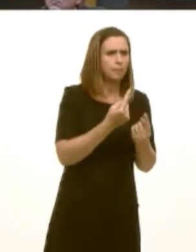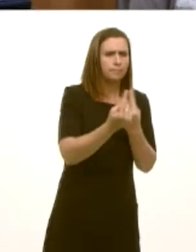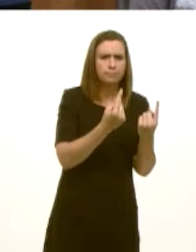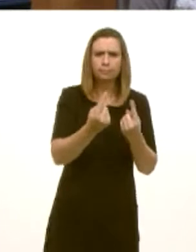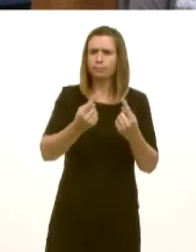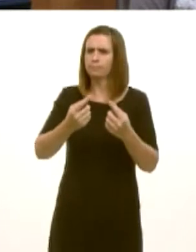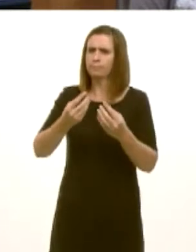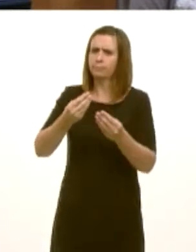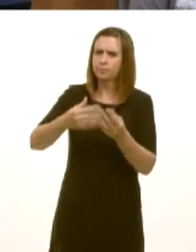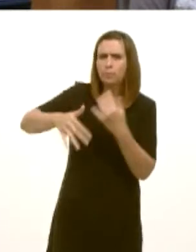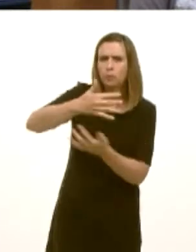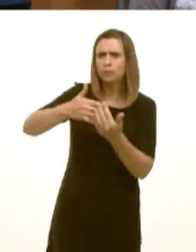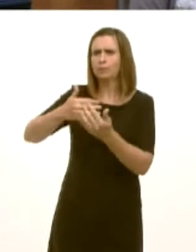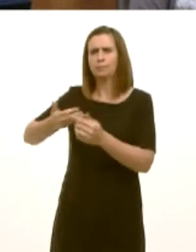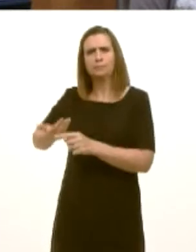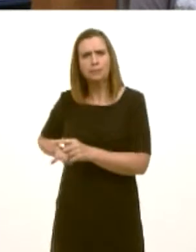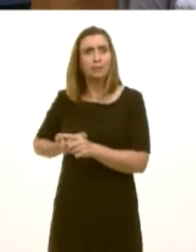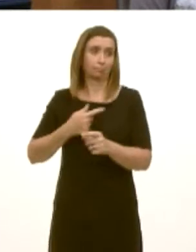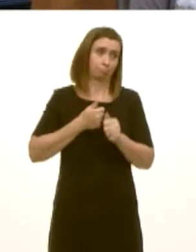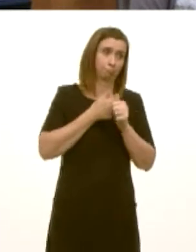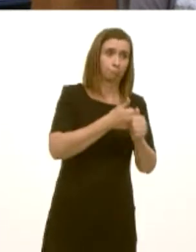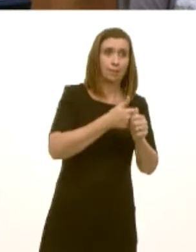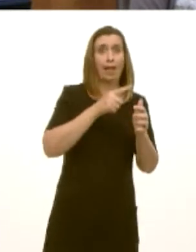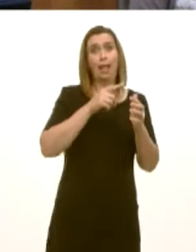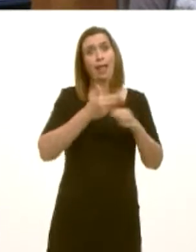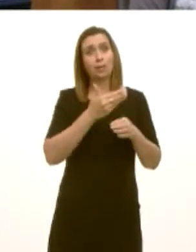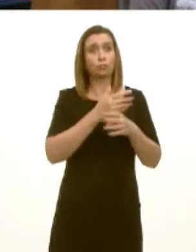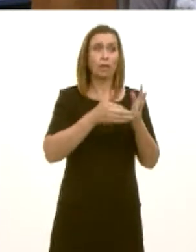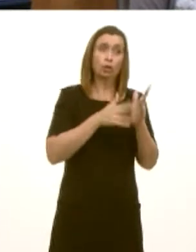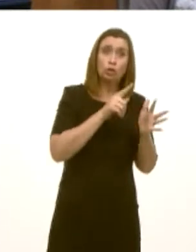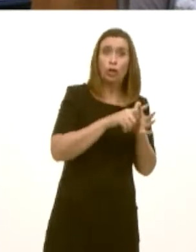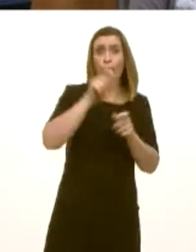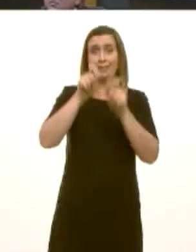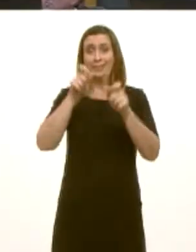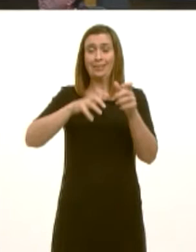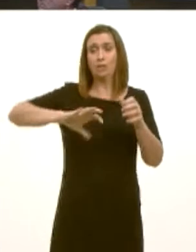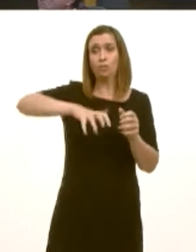They include, of course, support for our enterprise zones, the city regions, and local growth zones.